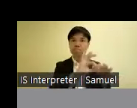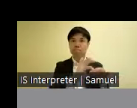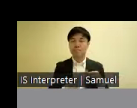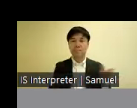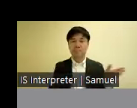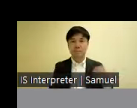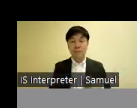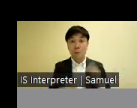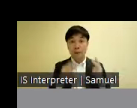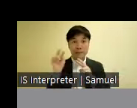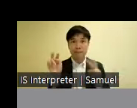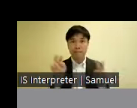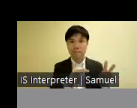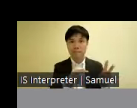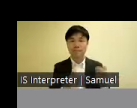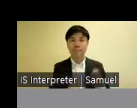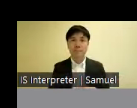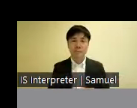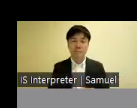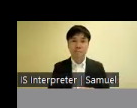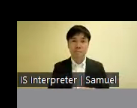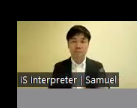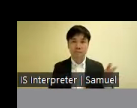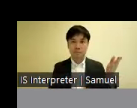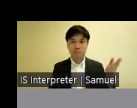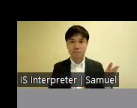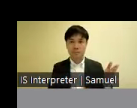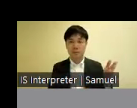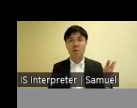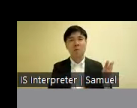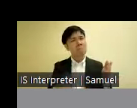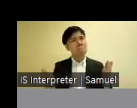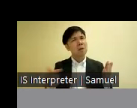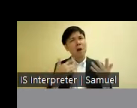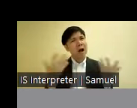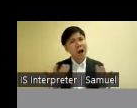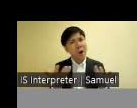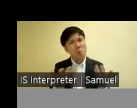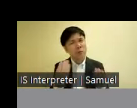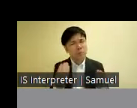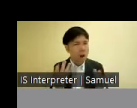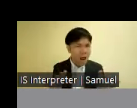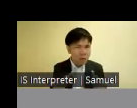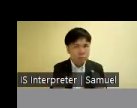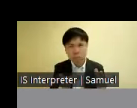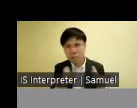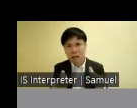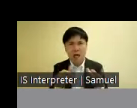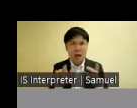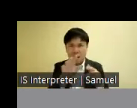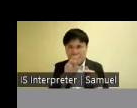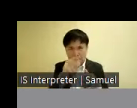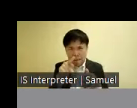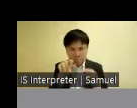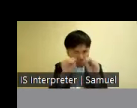Instead of having something more tangible, instead of conducting a mapping exercise,